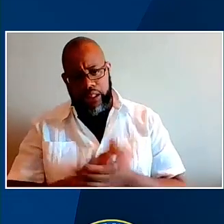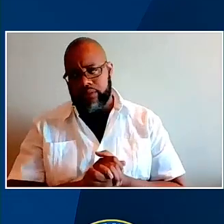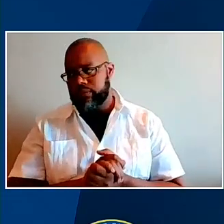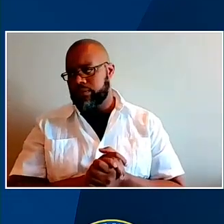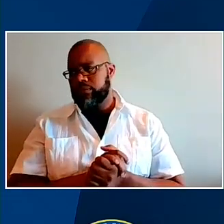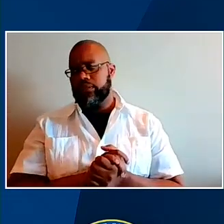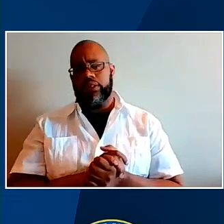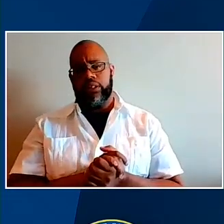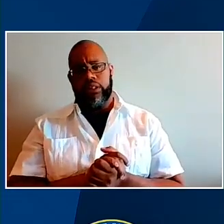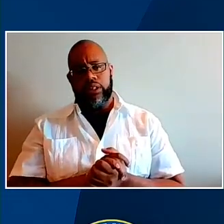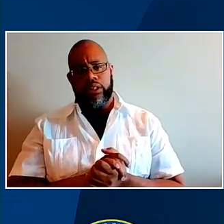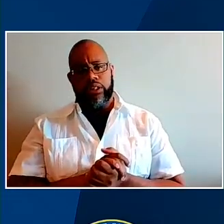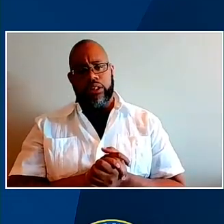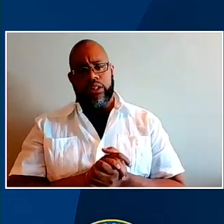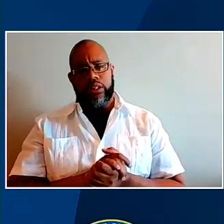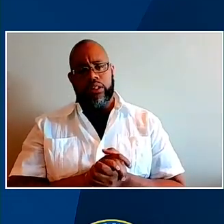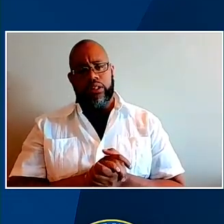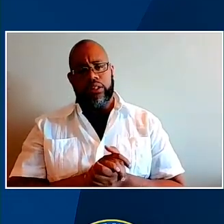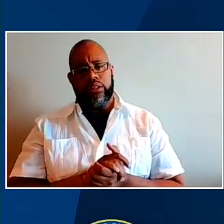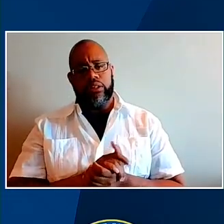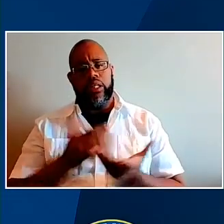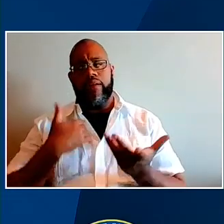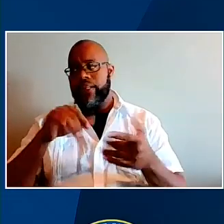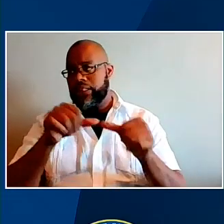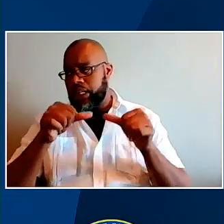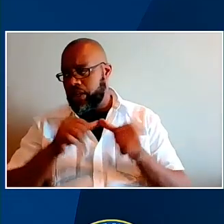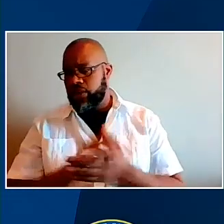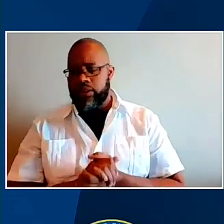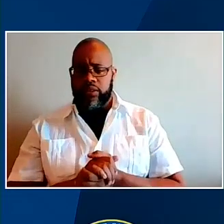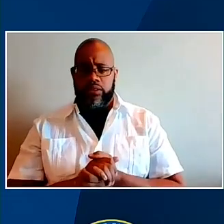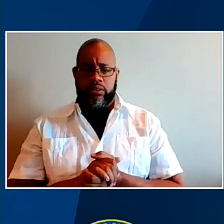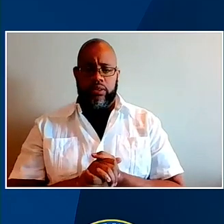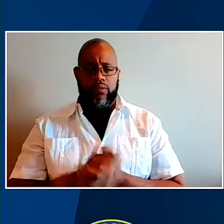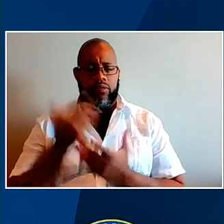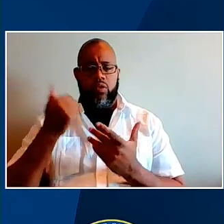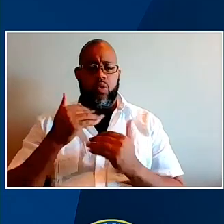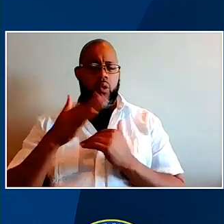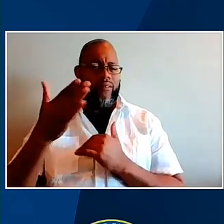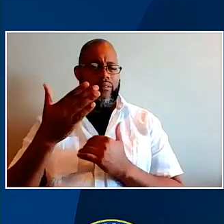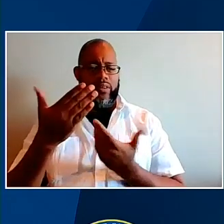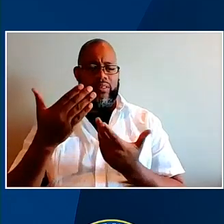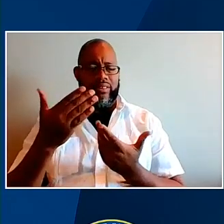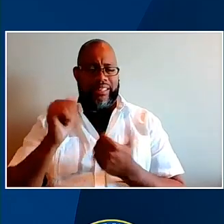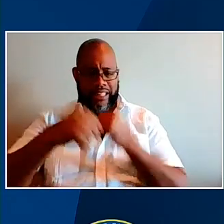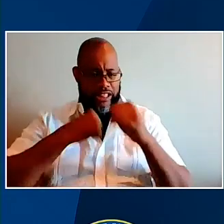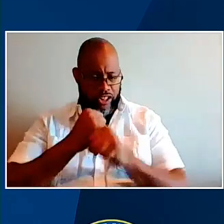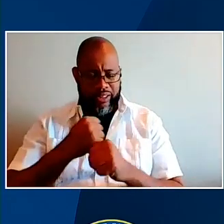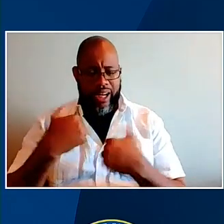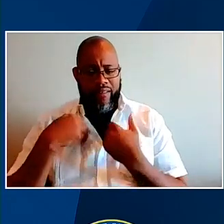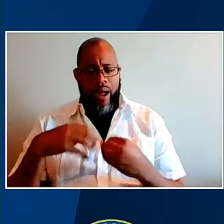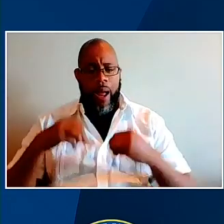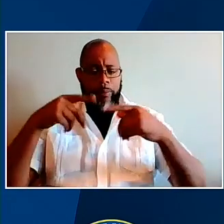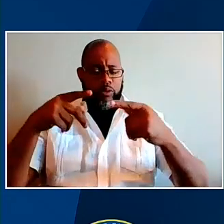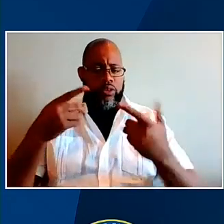schools in this area for over a decade now and have had an opportunity to know